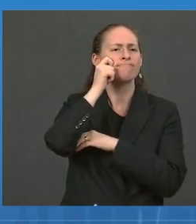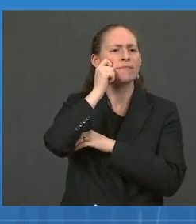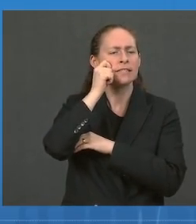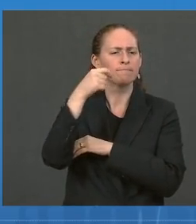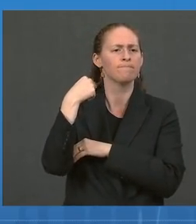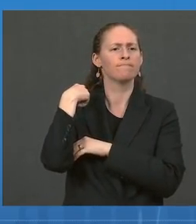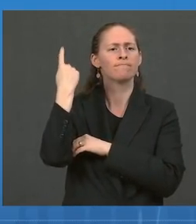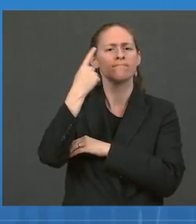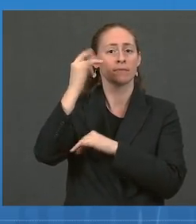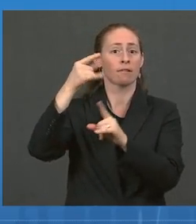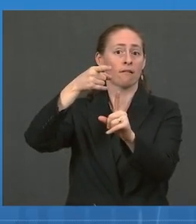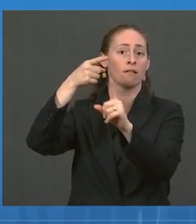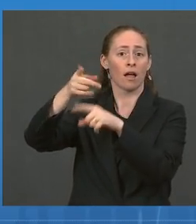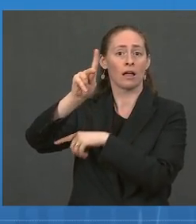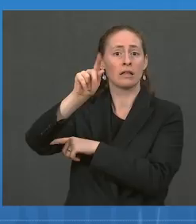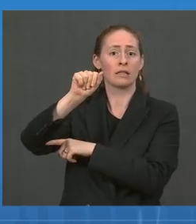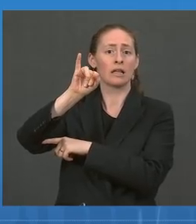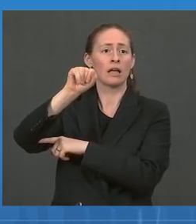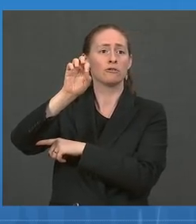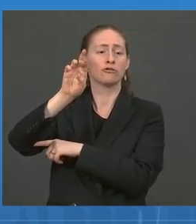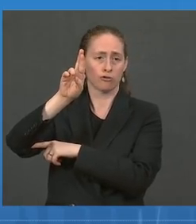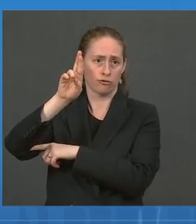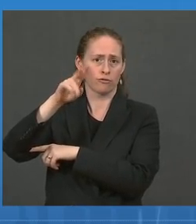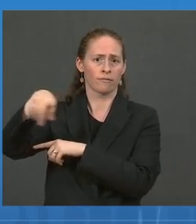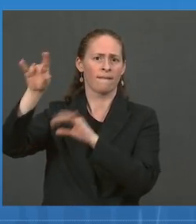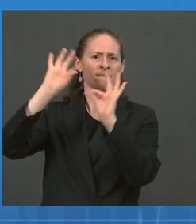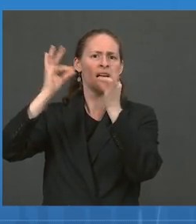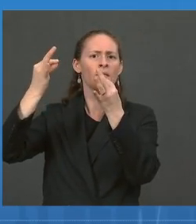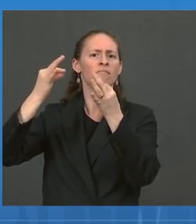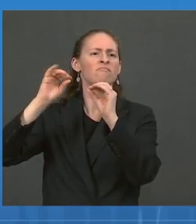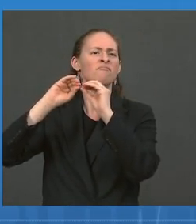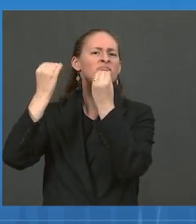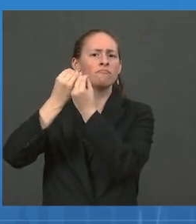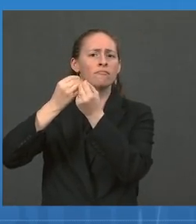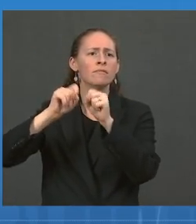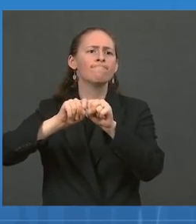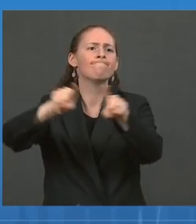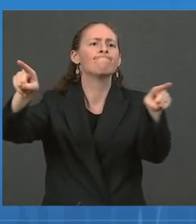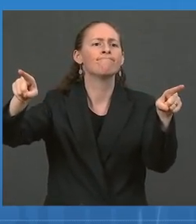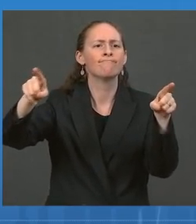the biggest divide is really a partisan divide: 90 percent of Democrats are vaccinated,